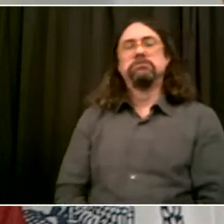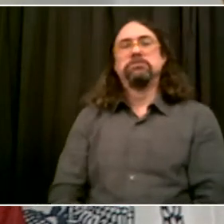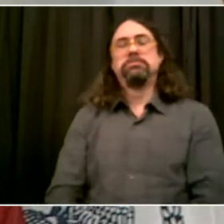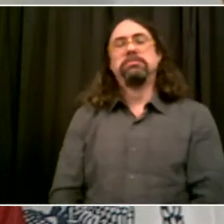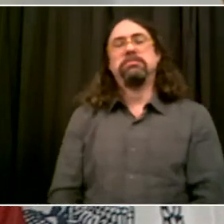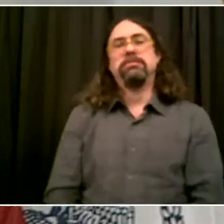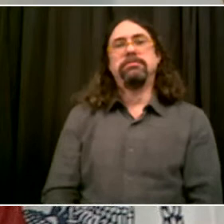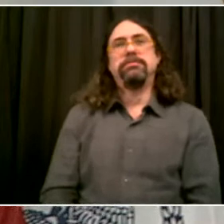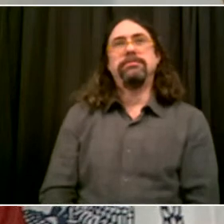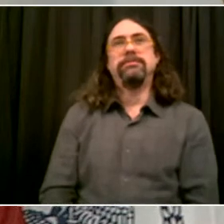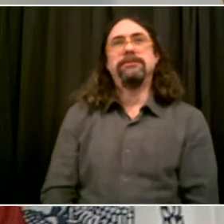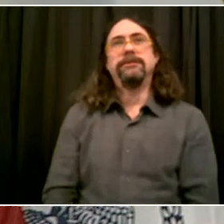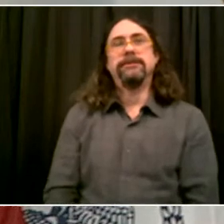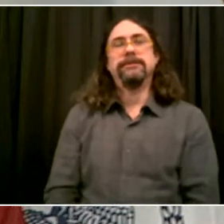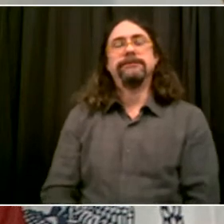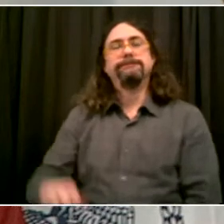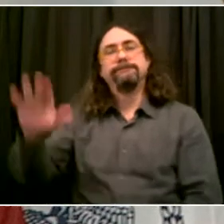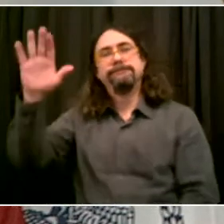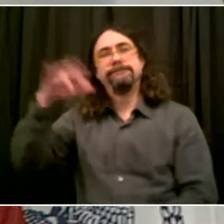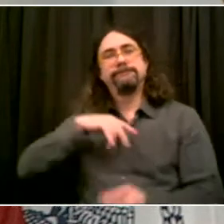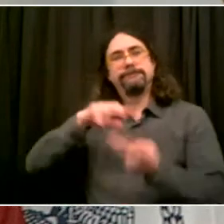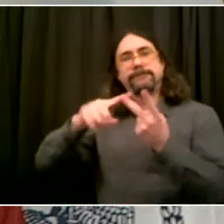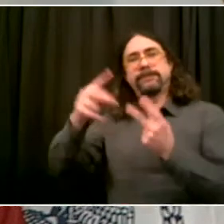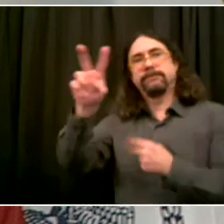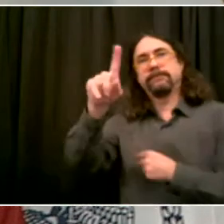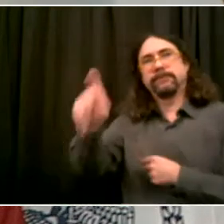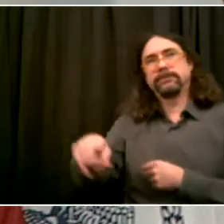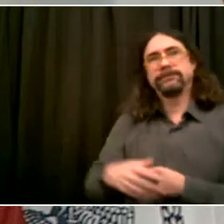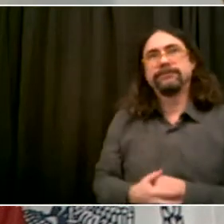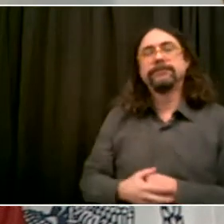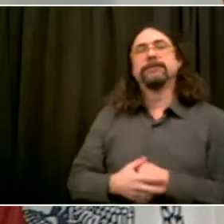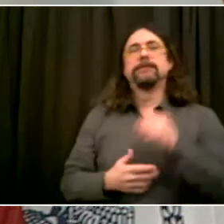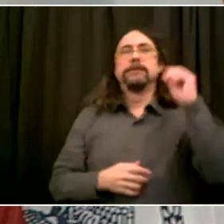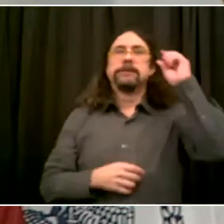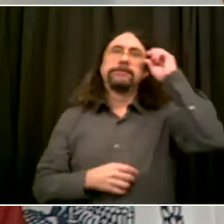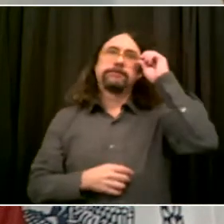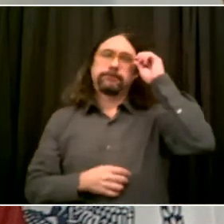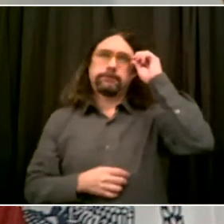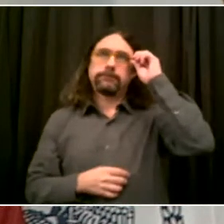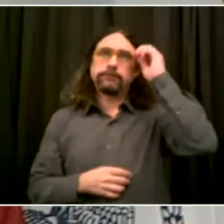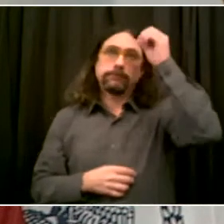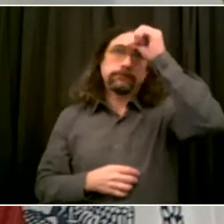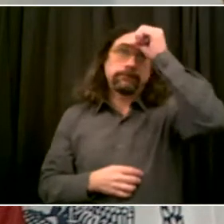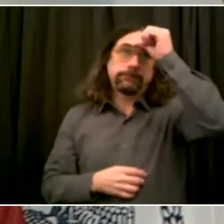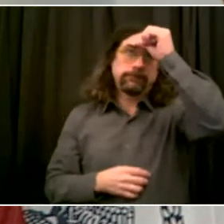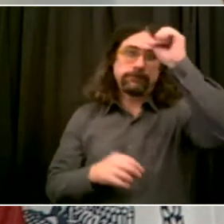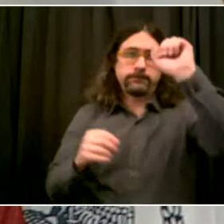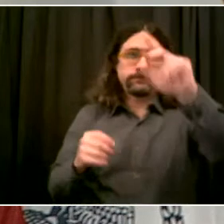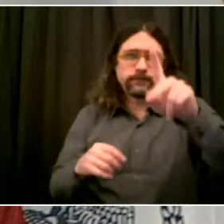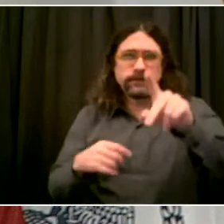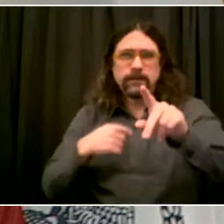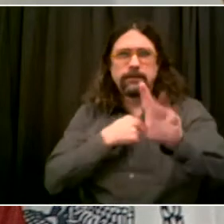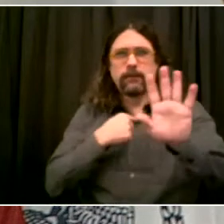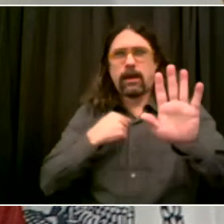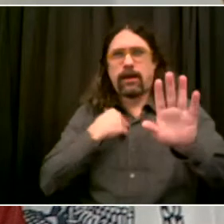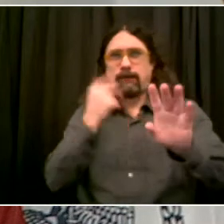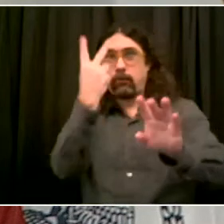CLARIFY, BECAUSE THERE ARE TWO SEPARATE HEALTH